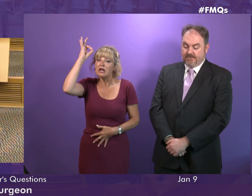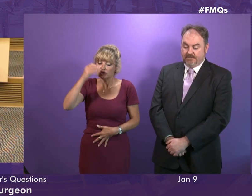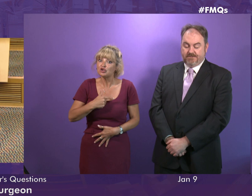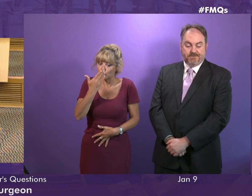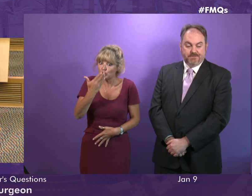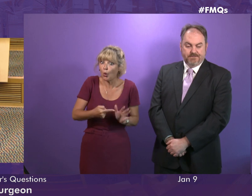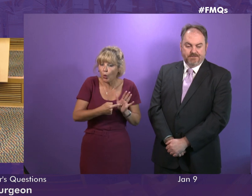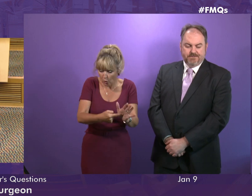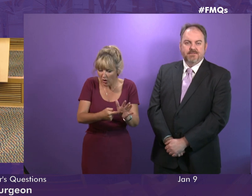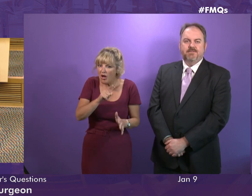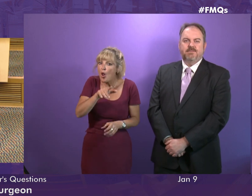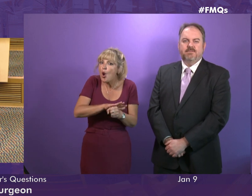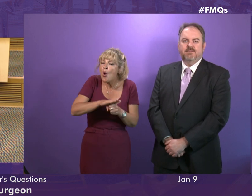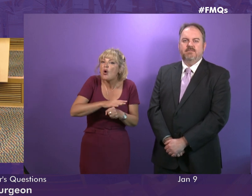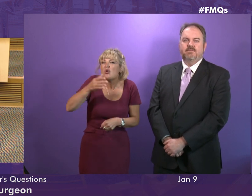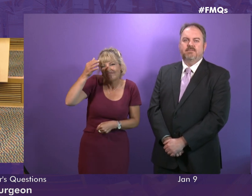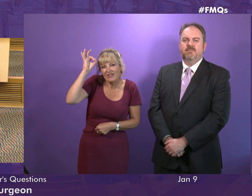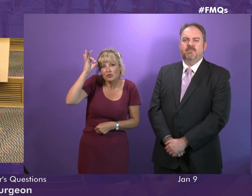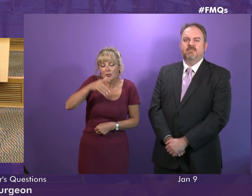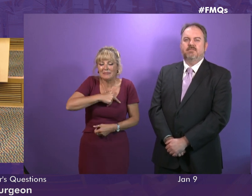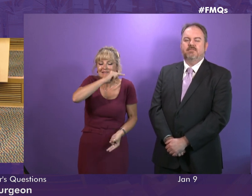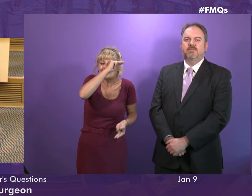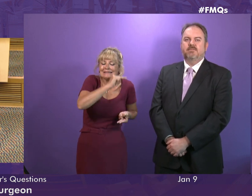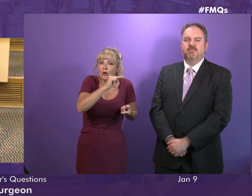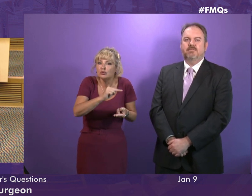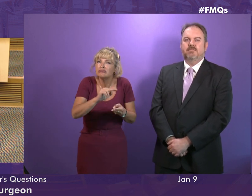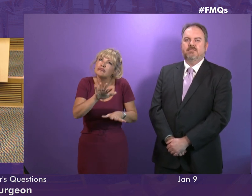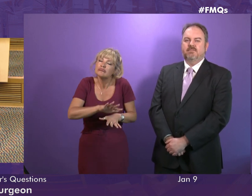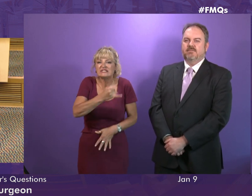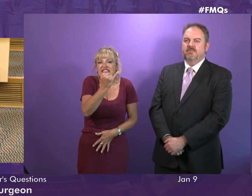resource budgets went down by about 6 per cent in real terms between 2013-14 and 2018-19,